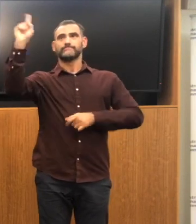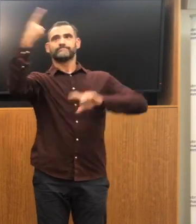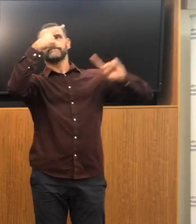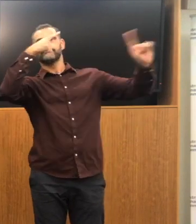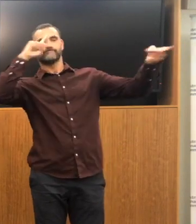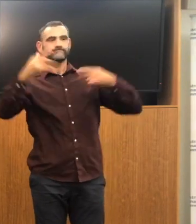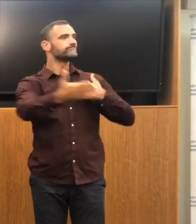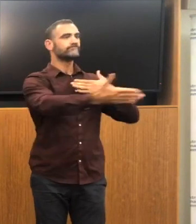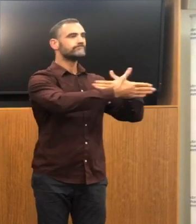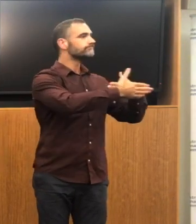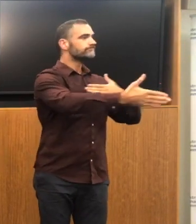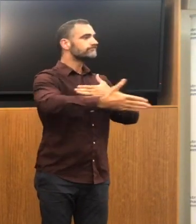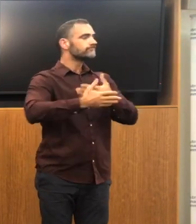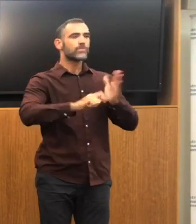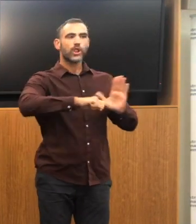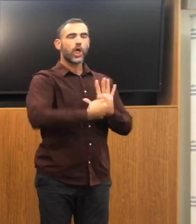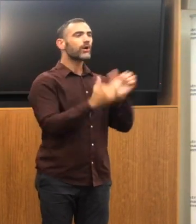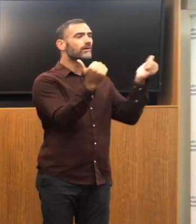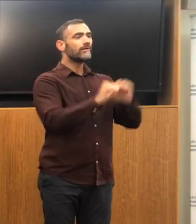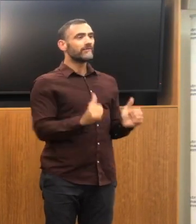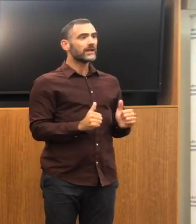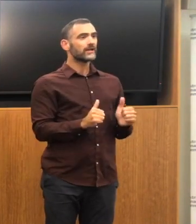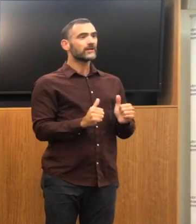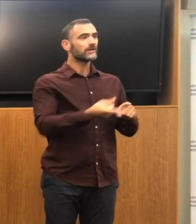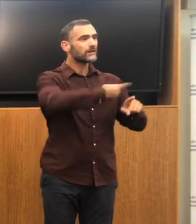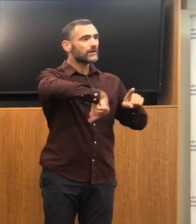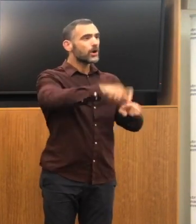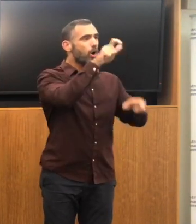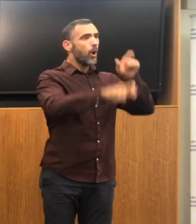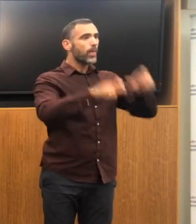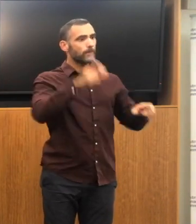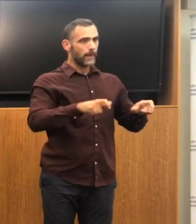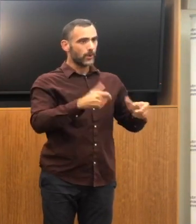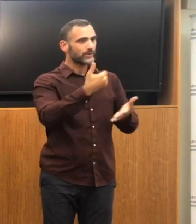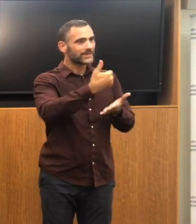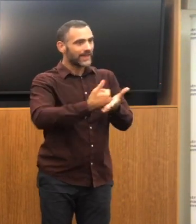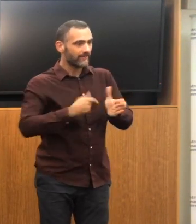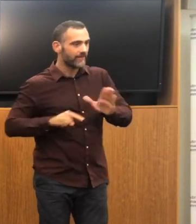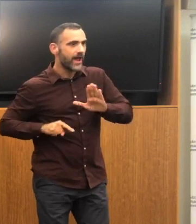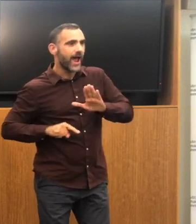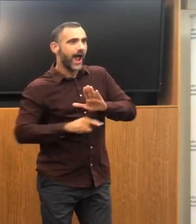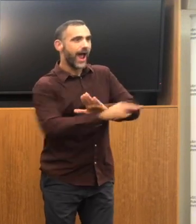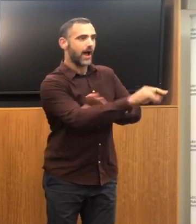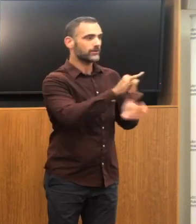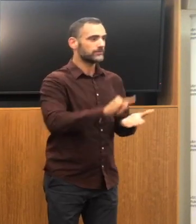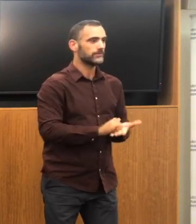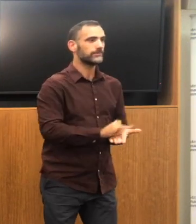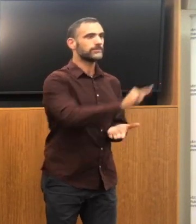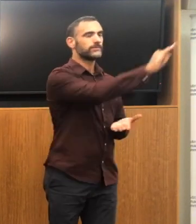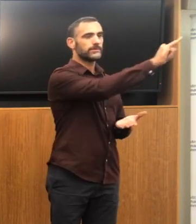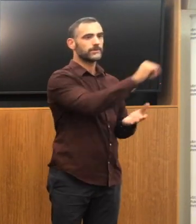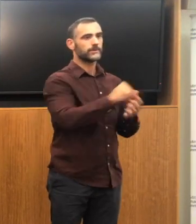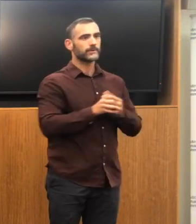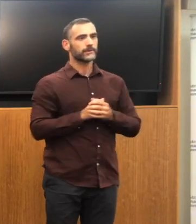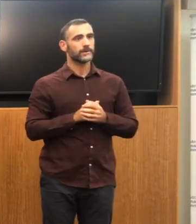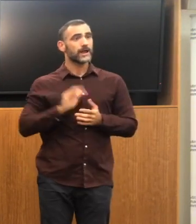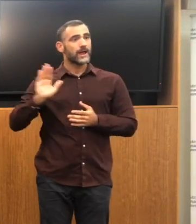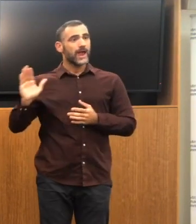and for people, all people, to have an opportunity to be here on the mainland.